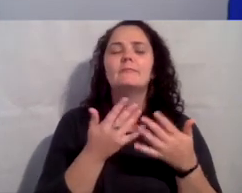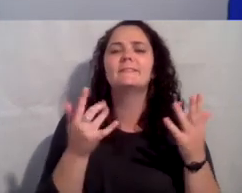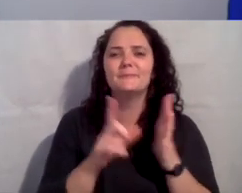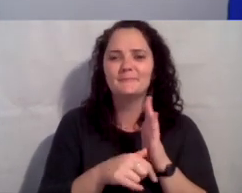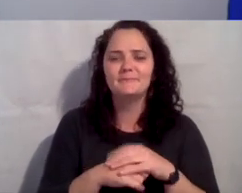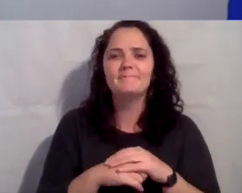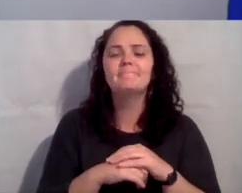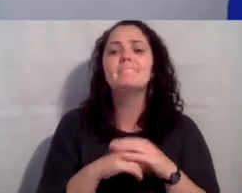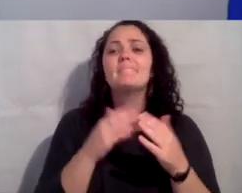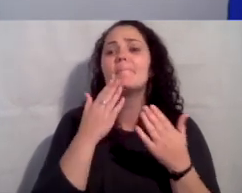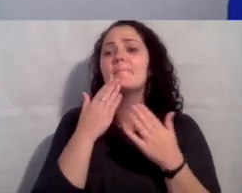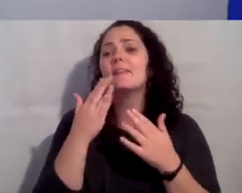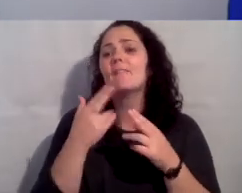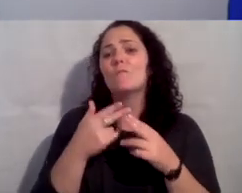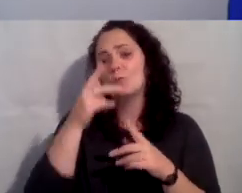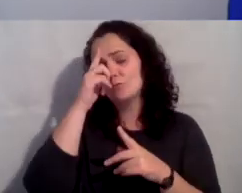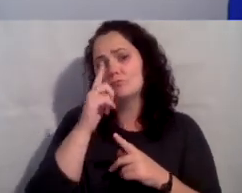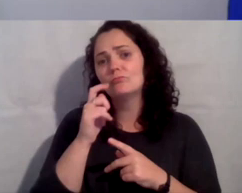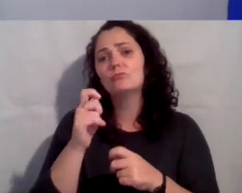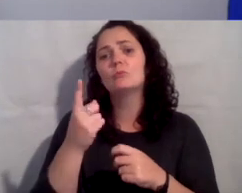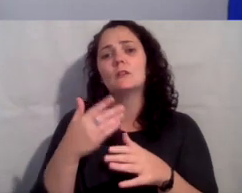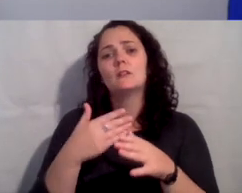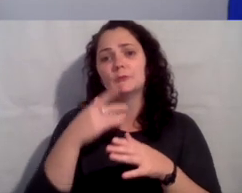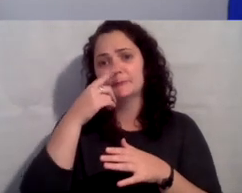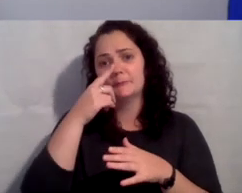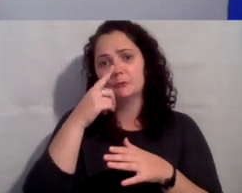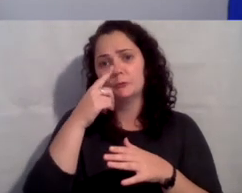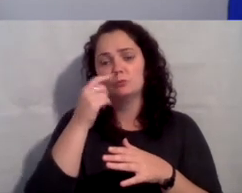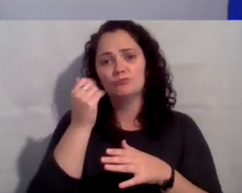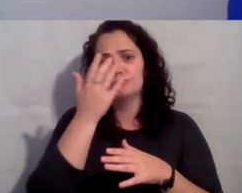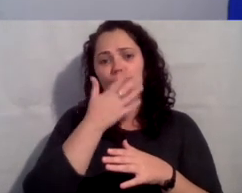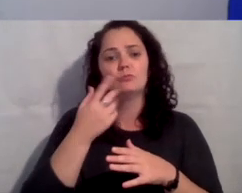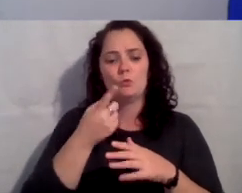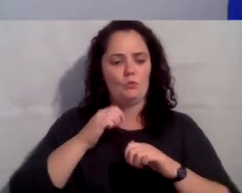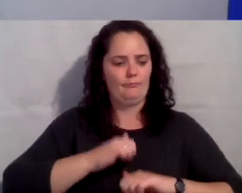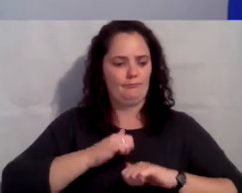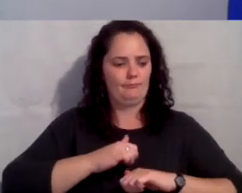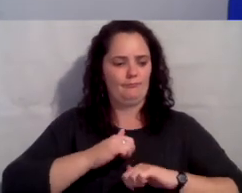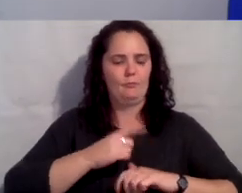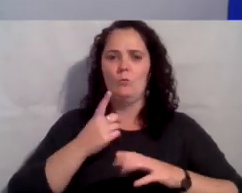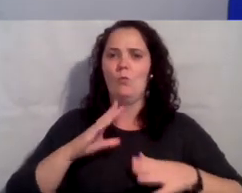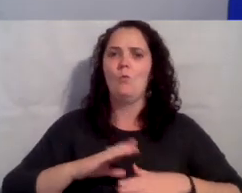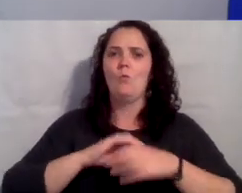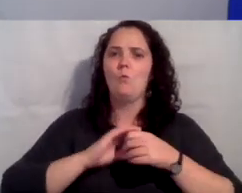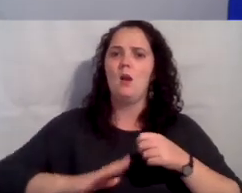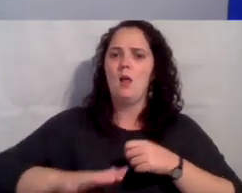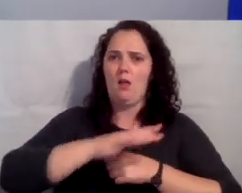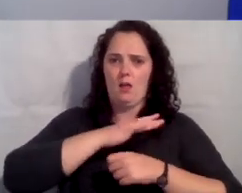for doing that acknowledgement and I would also like to pay my respects to the traditional owners of the land on which we meet tonight and elders past,